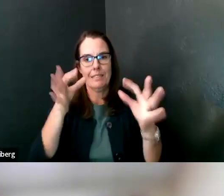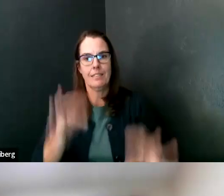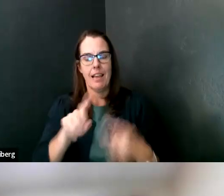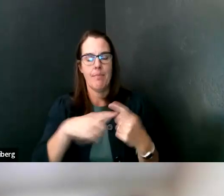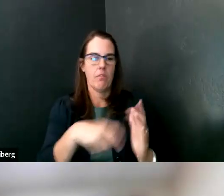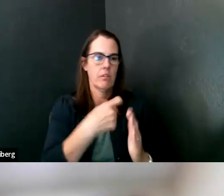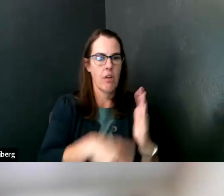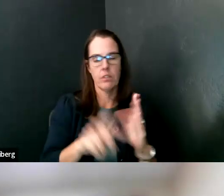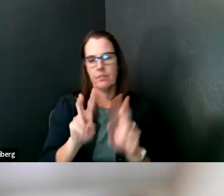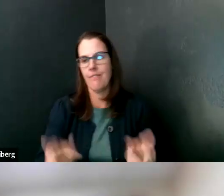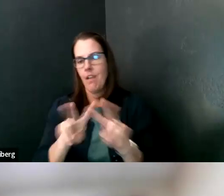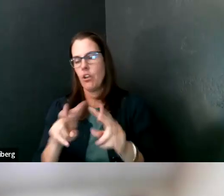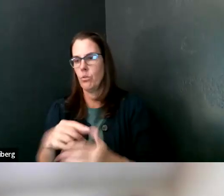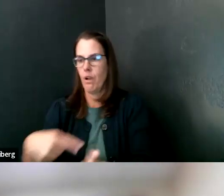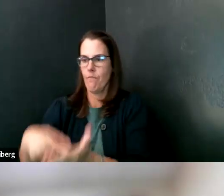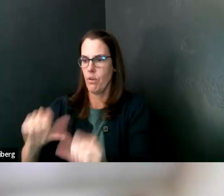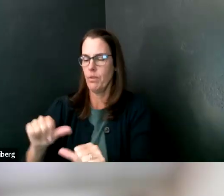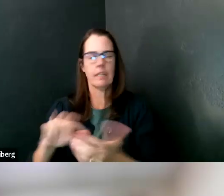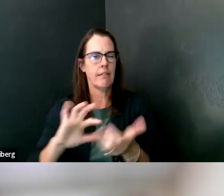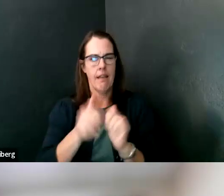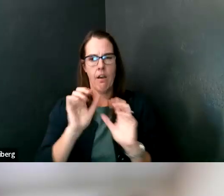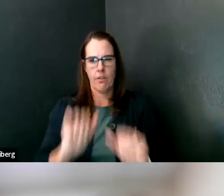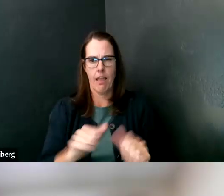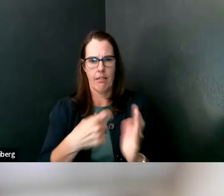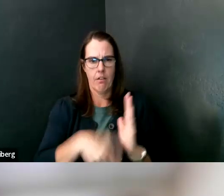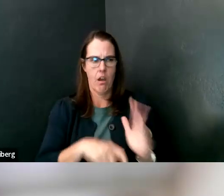process ensure that patients relying on these therapies for rare conditions aren't caught up in